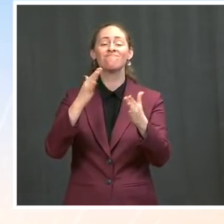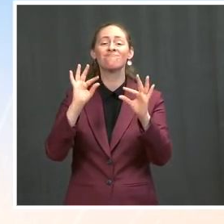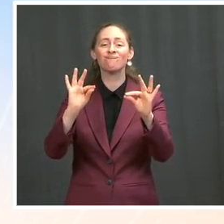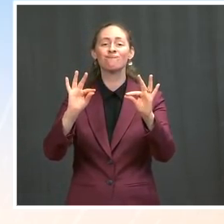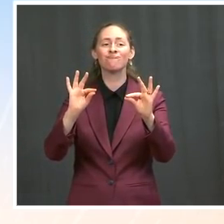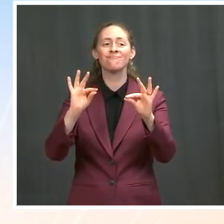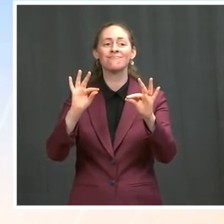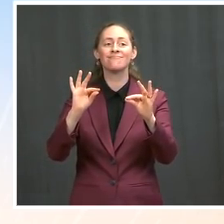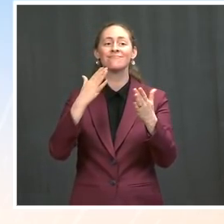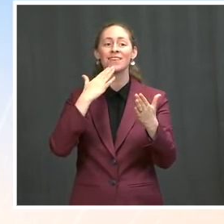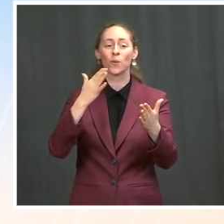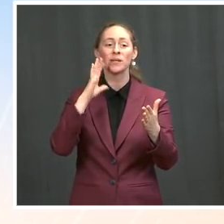Okay.